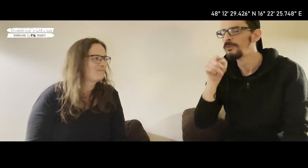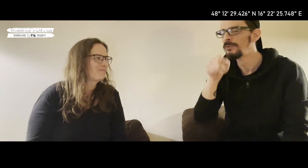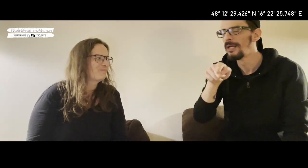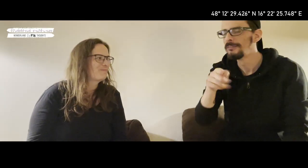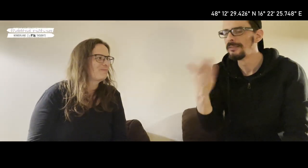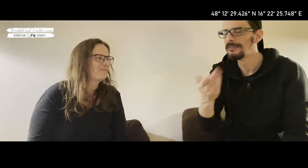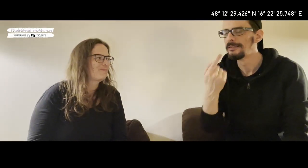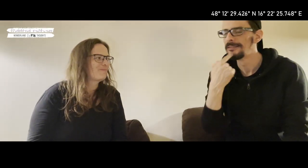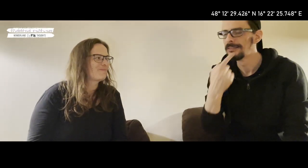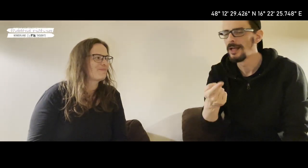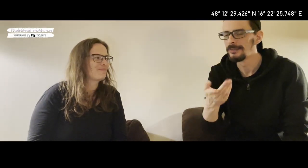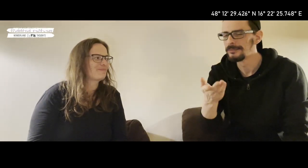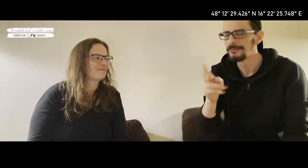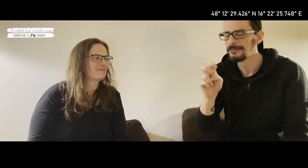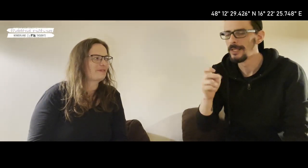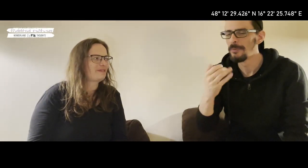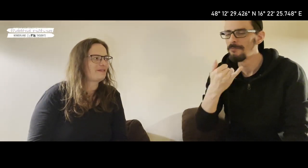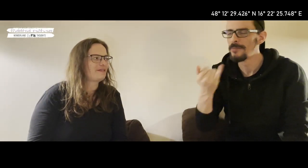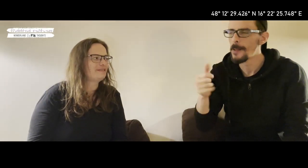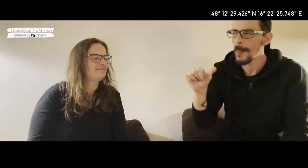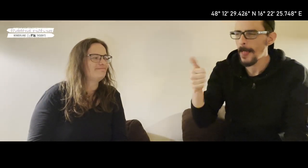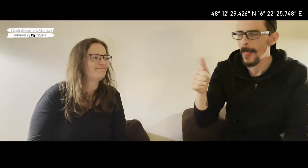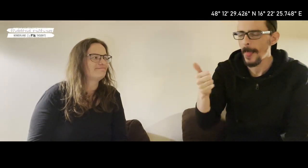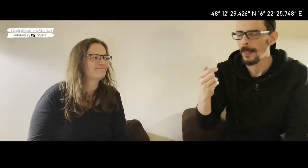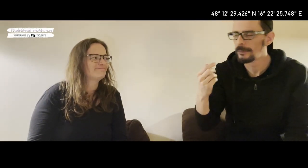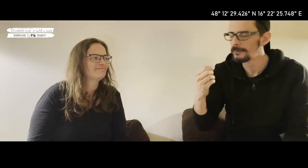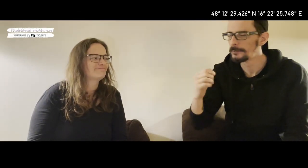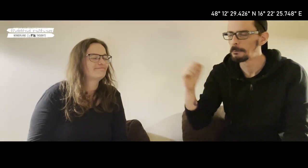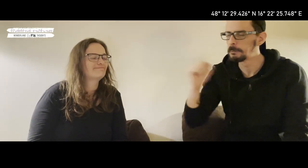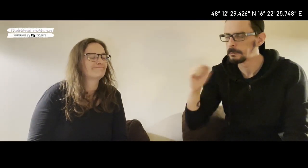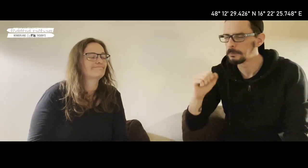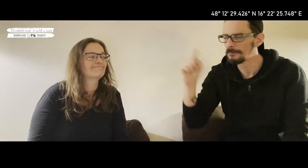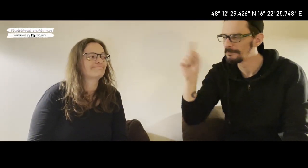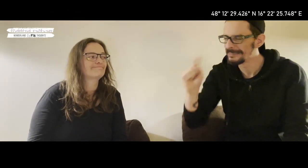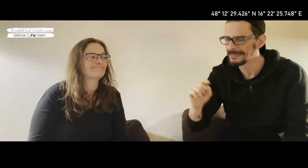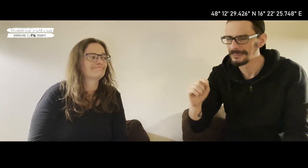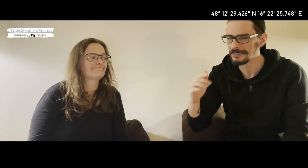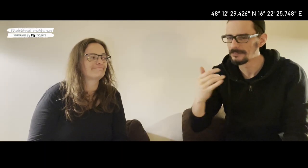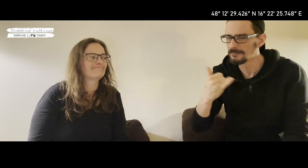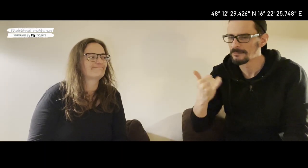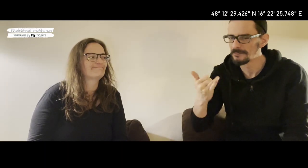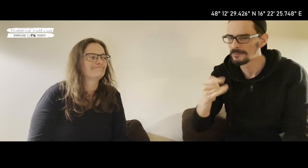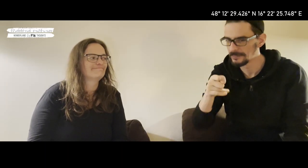What the father claims is very interesting. Do you know how to calculate the time between lightning and thunder?